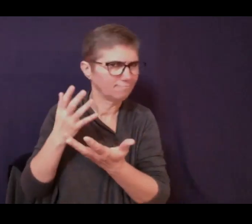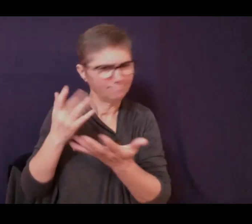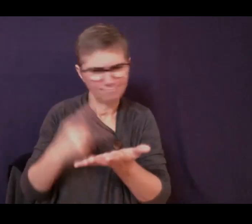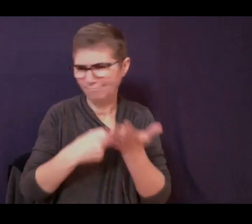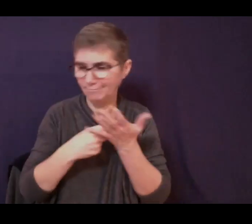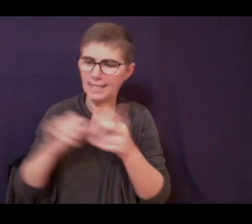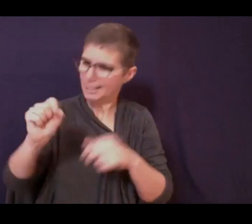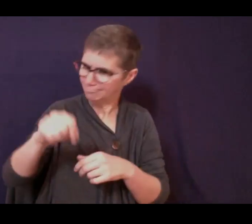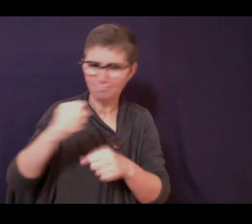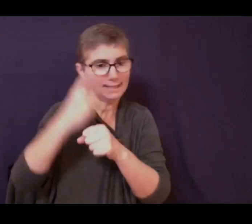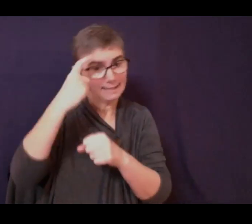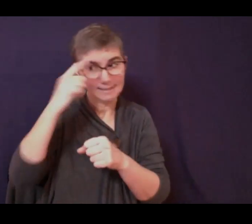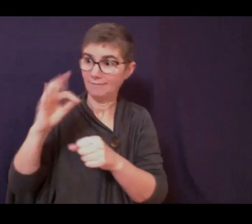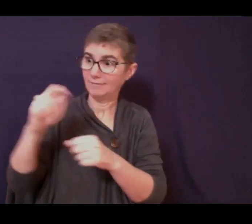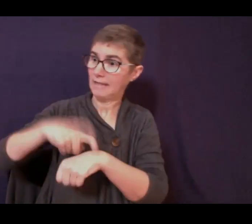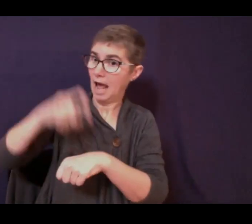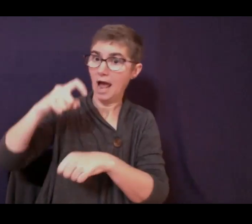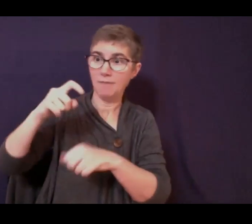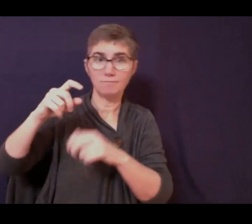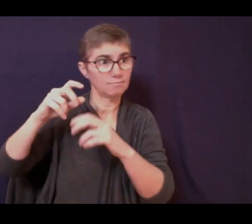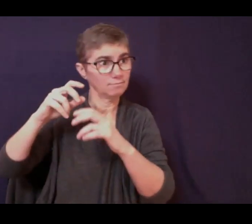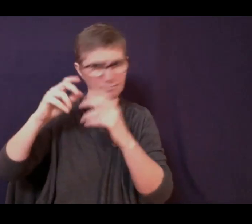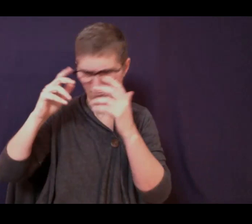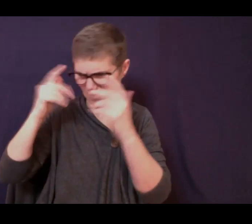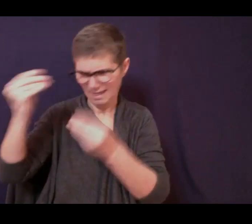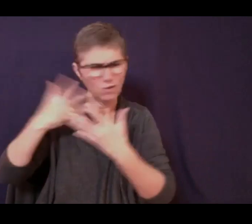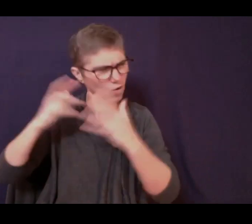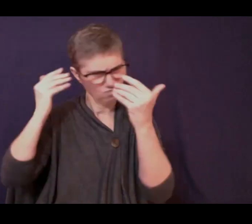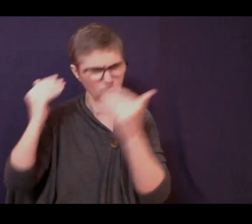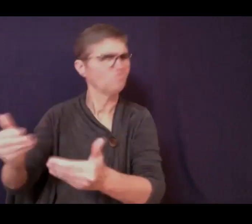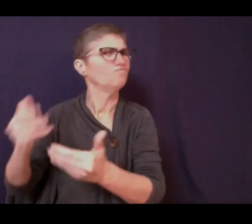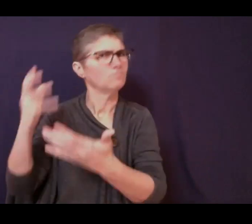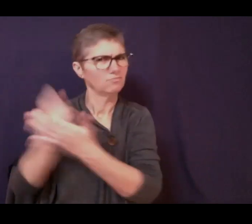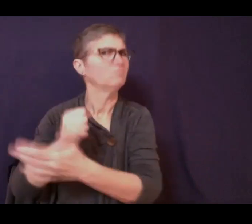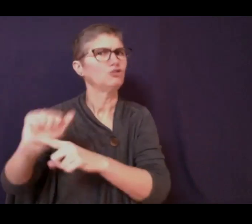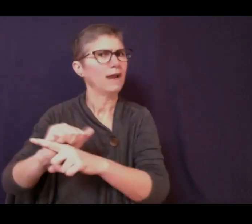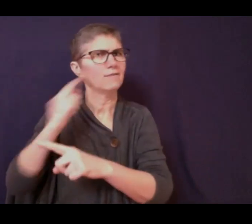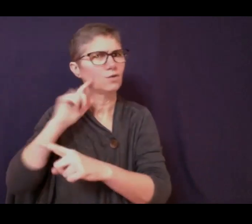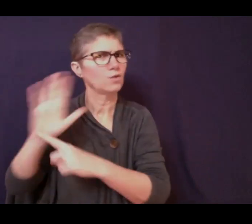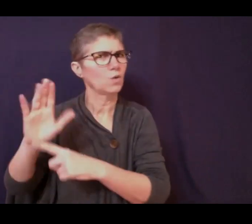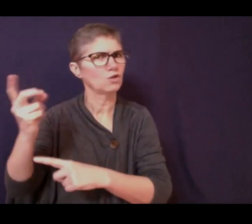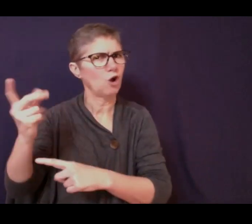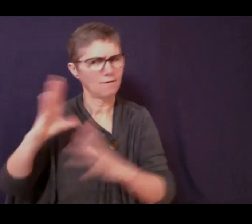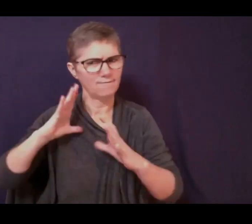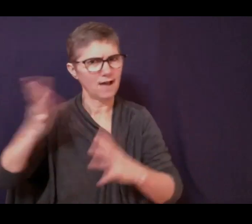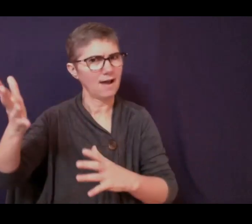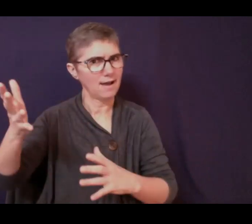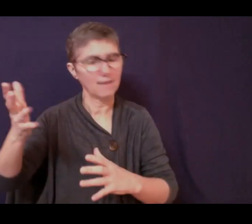yup the time comes you know let us know and go for it and we left it at that